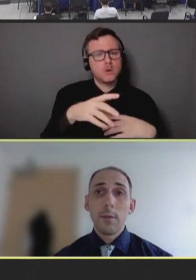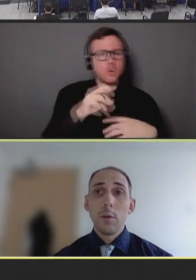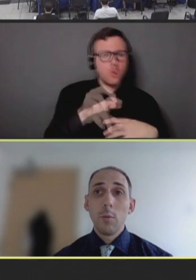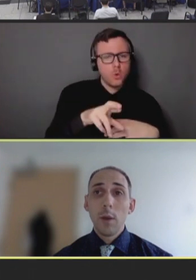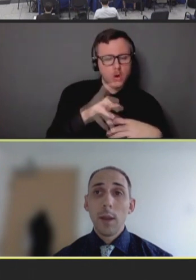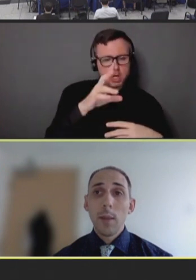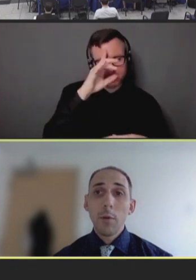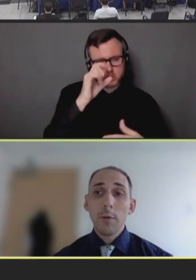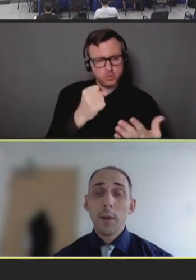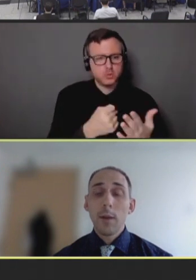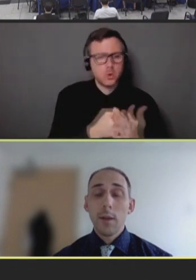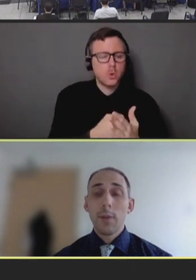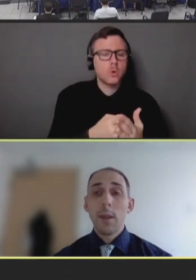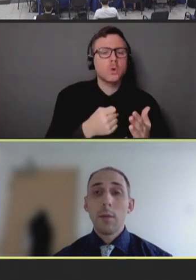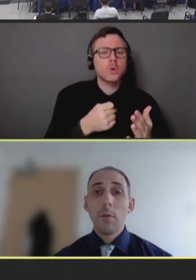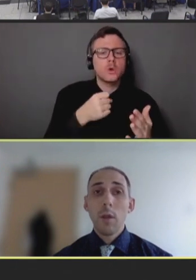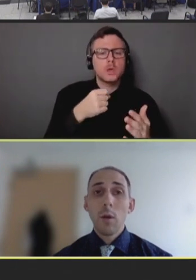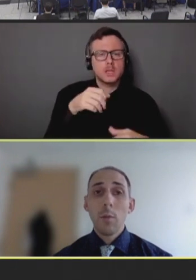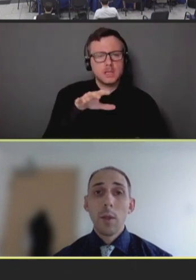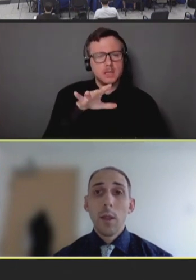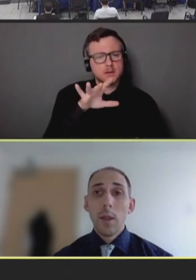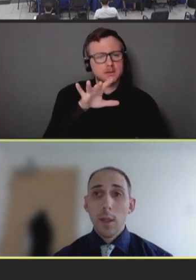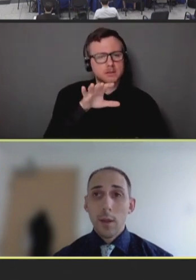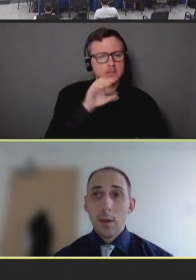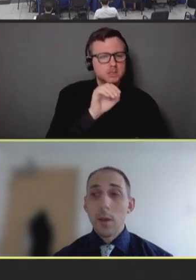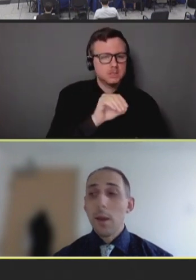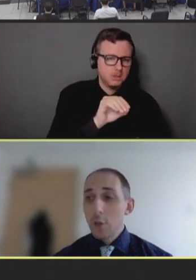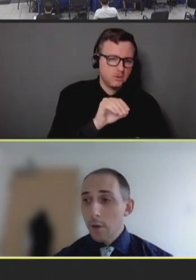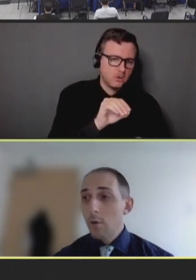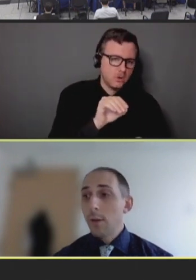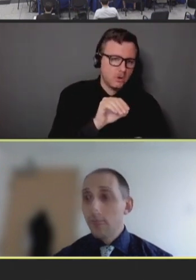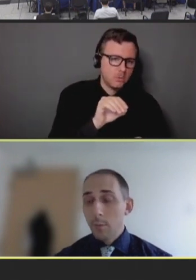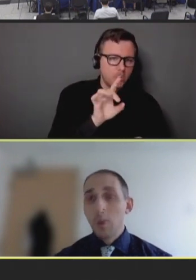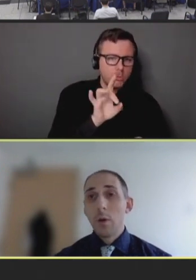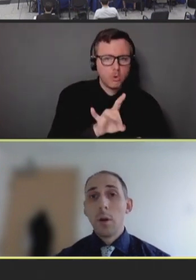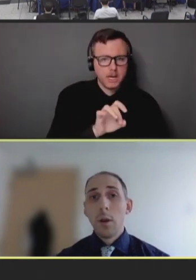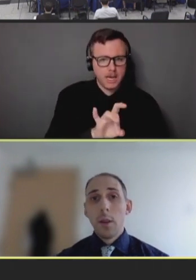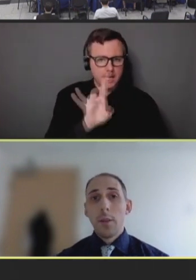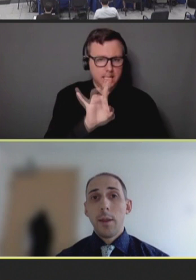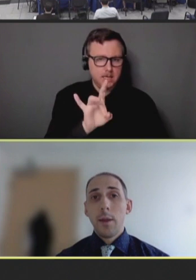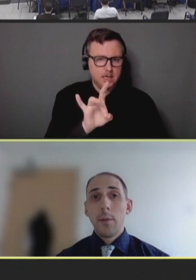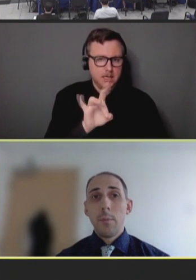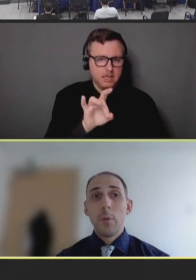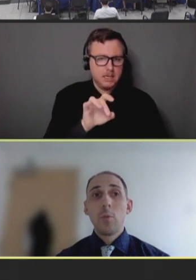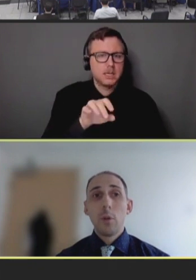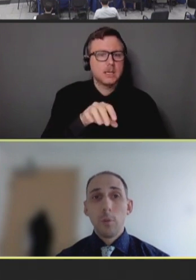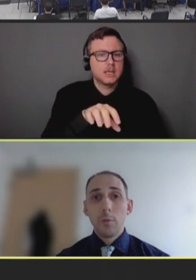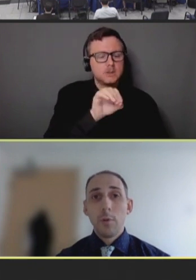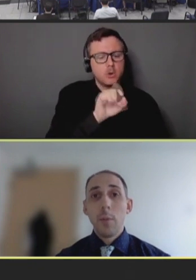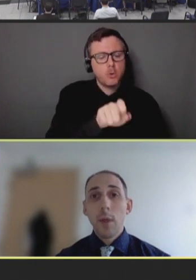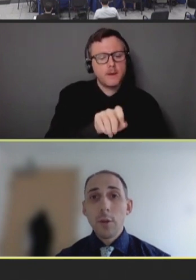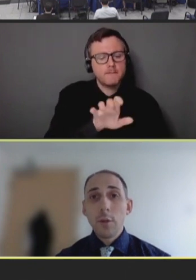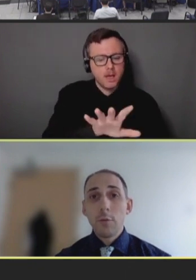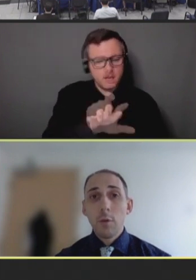and 0.8 percent at the end of follow-up and generally similar between groups for hemorrhagic